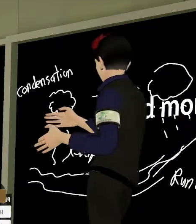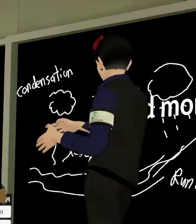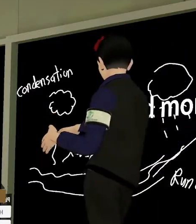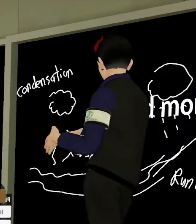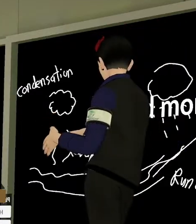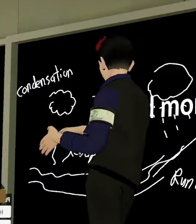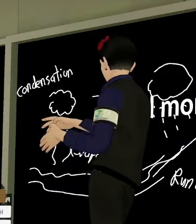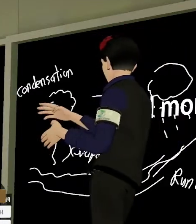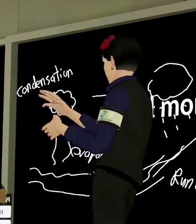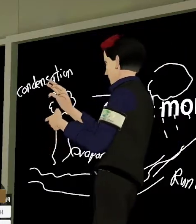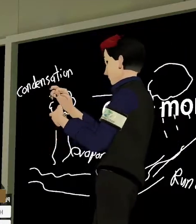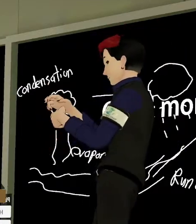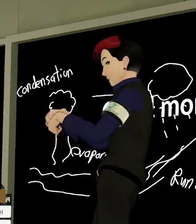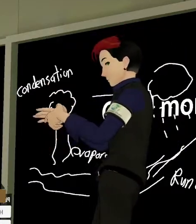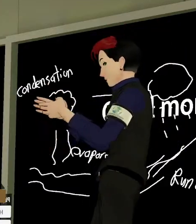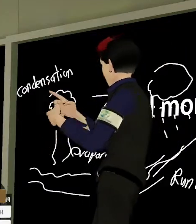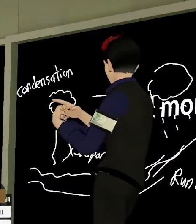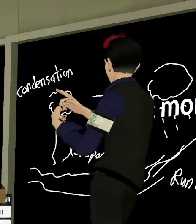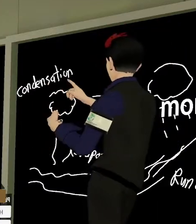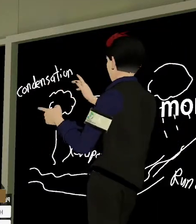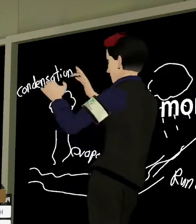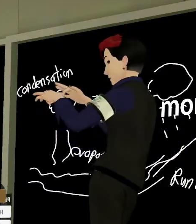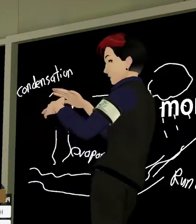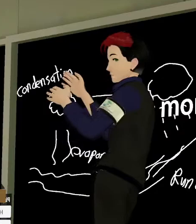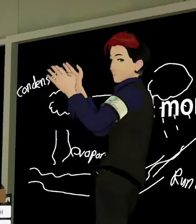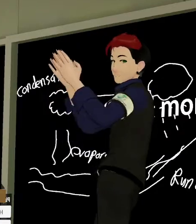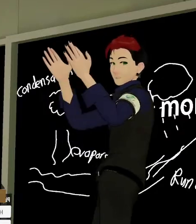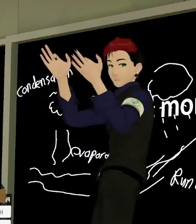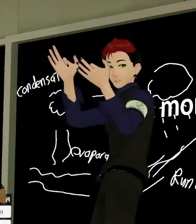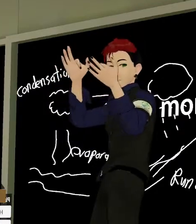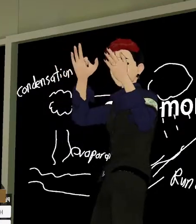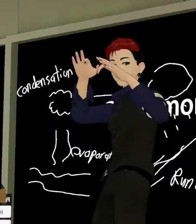go from evaporation to condensation